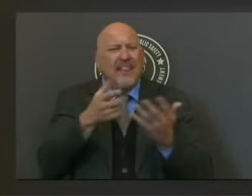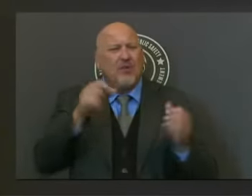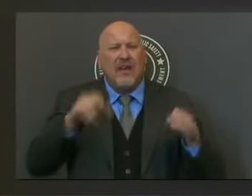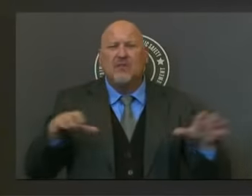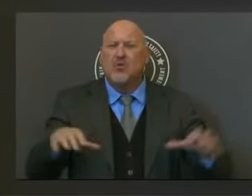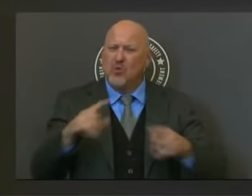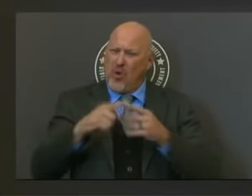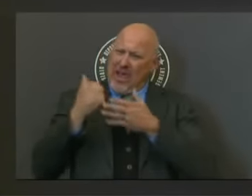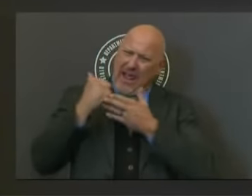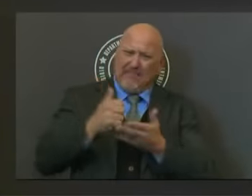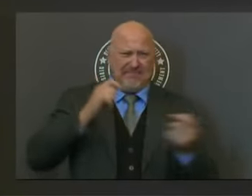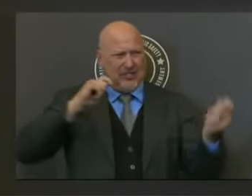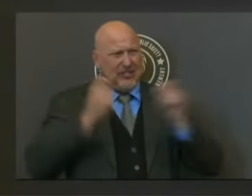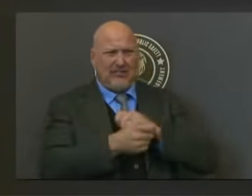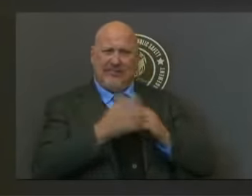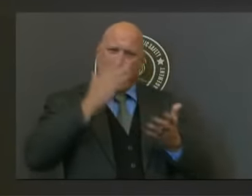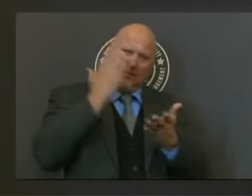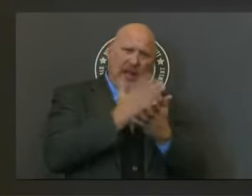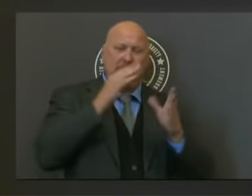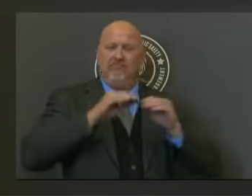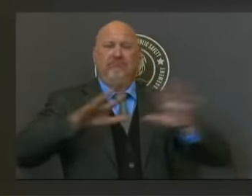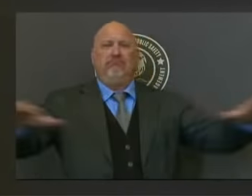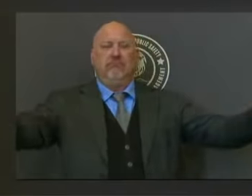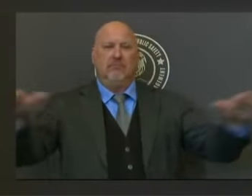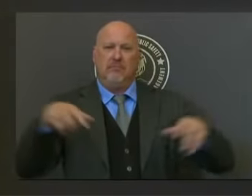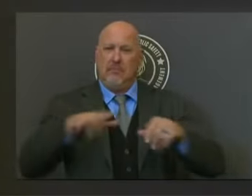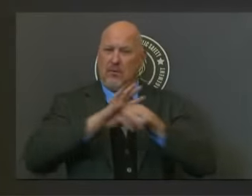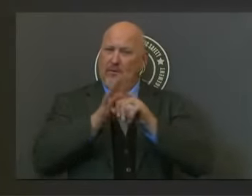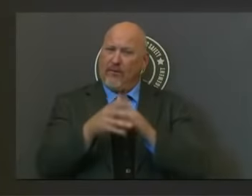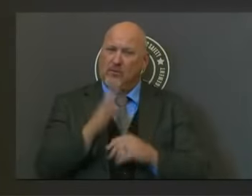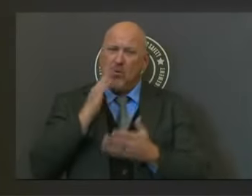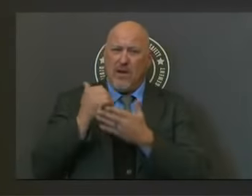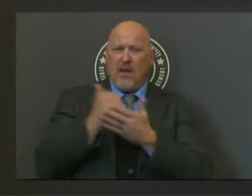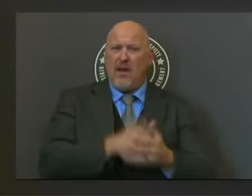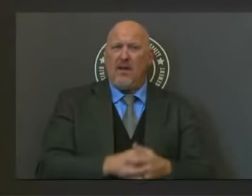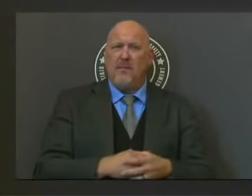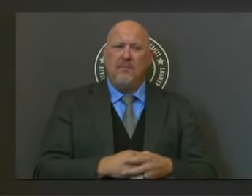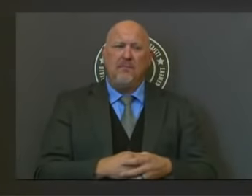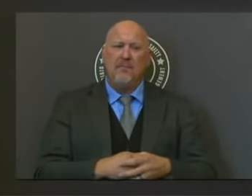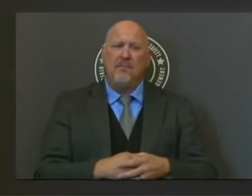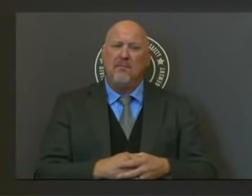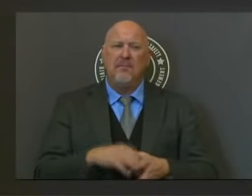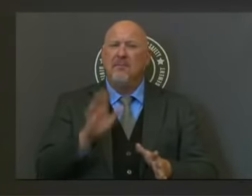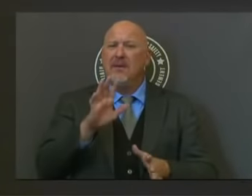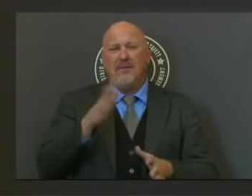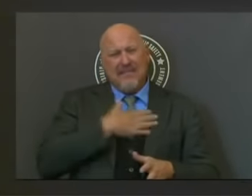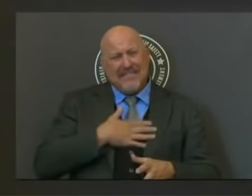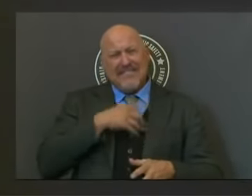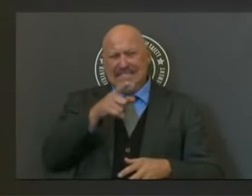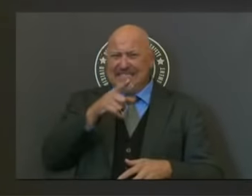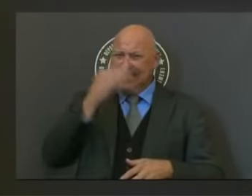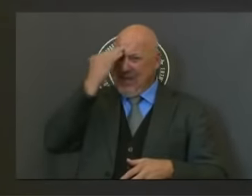viability of our state health care system don't let our